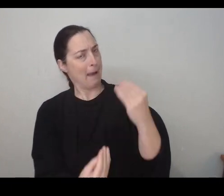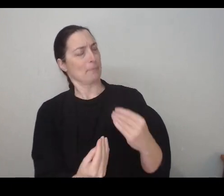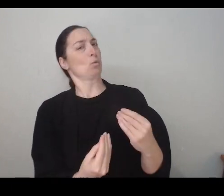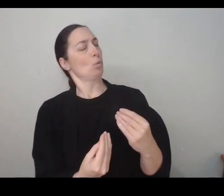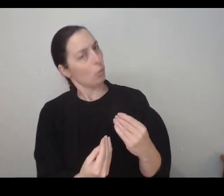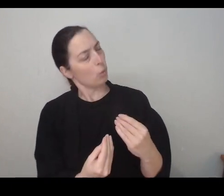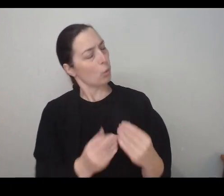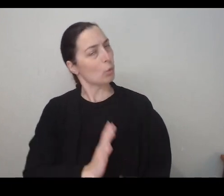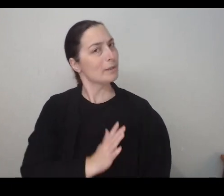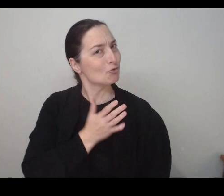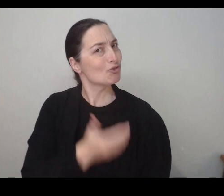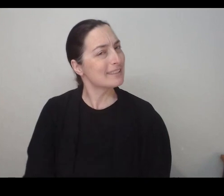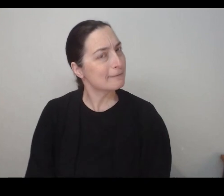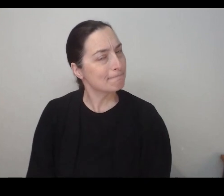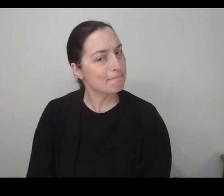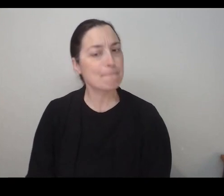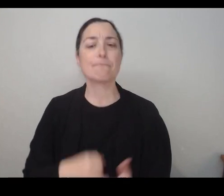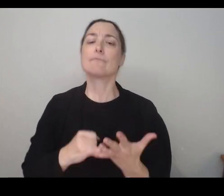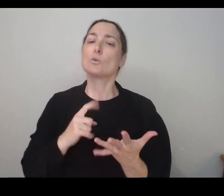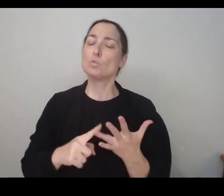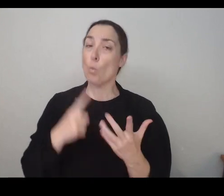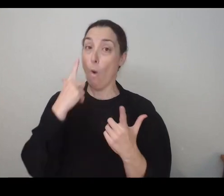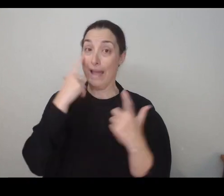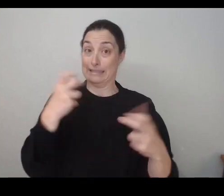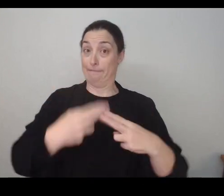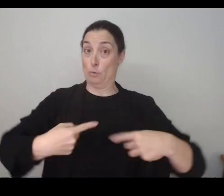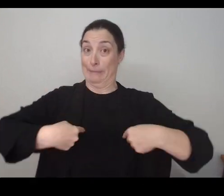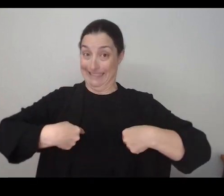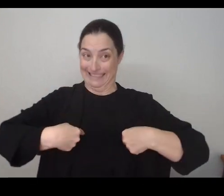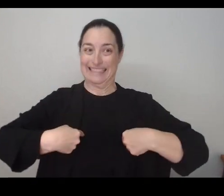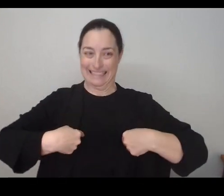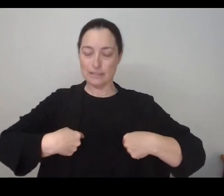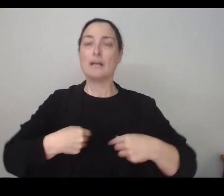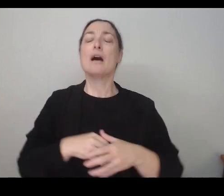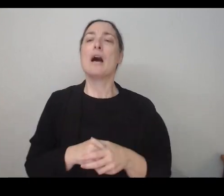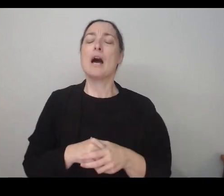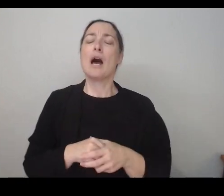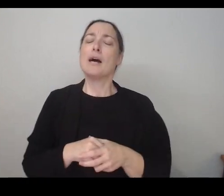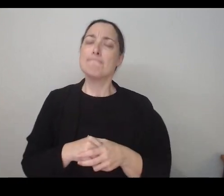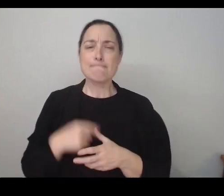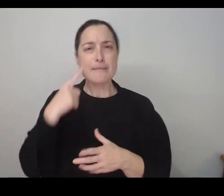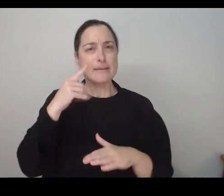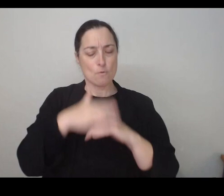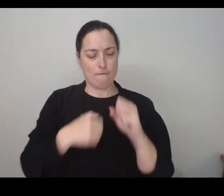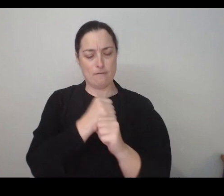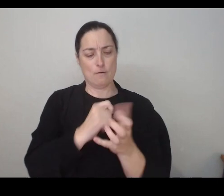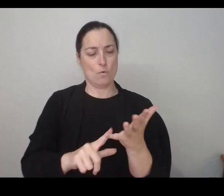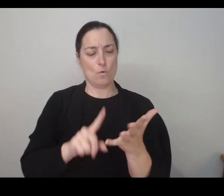So the first idea was for me to start at the end of Gauguin's life when he arrived in the Marquesas, you know,